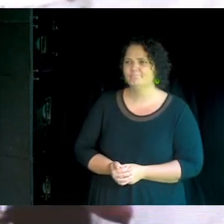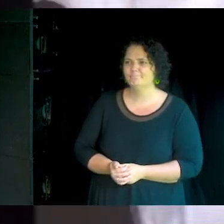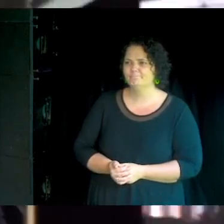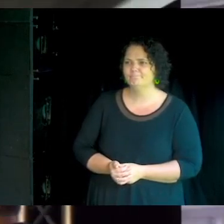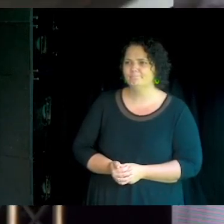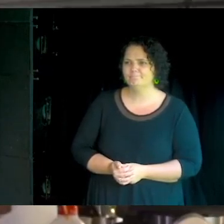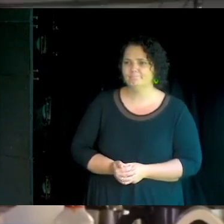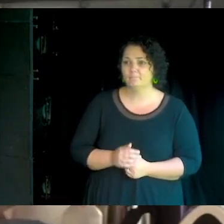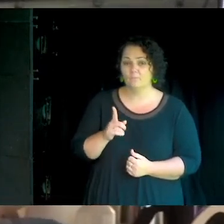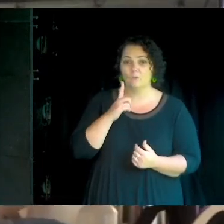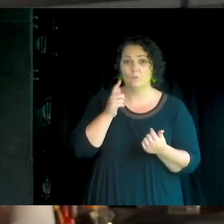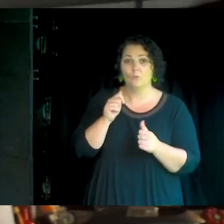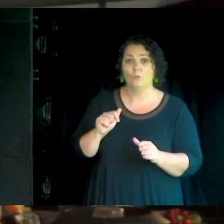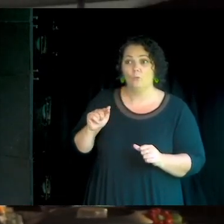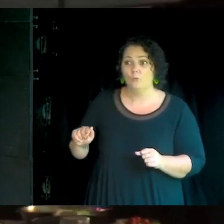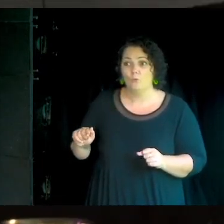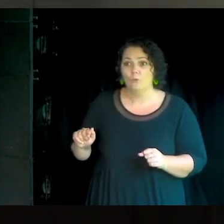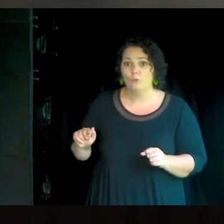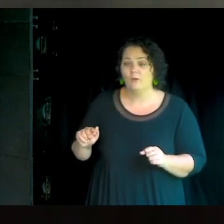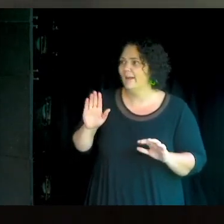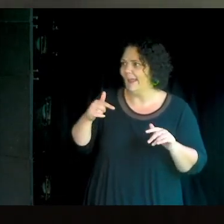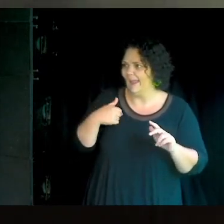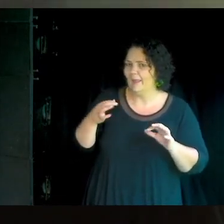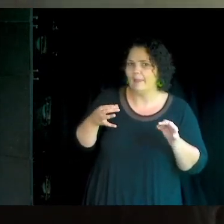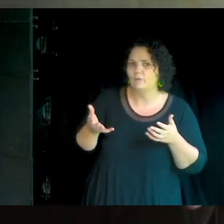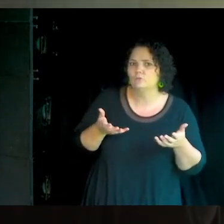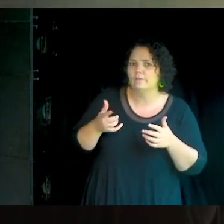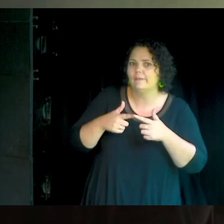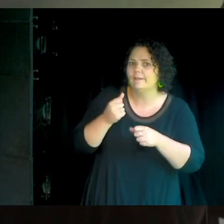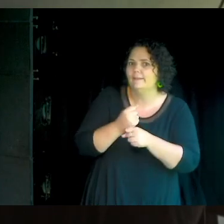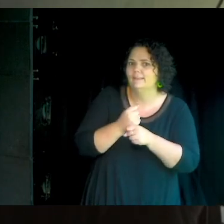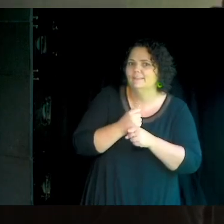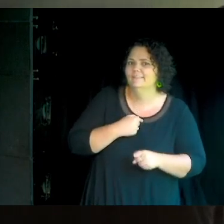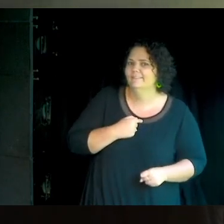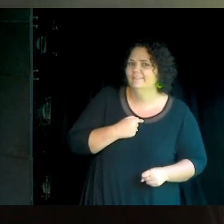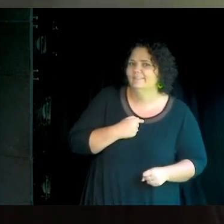one yeah I'm just about to fry it all right no the problem you use the fried egg but okay so I